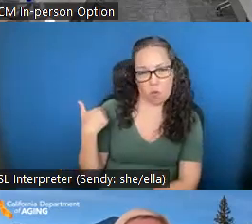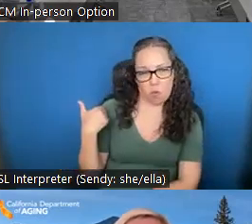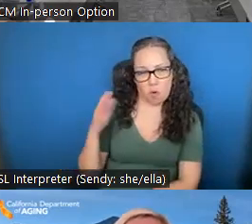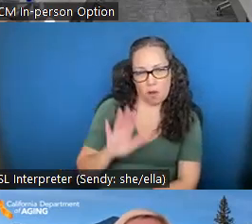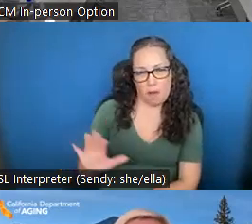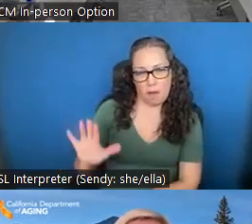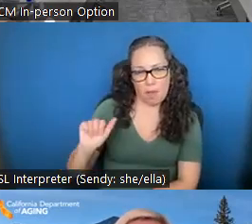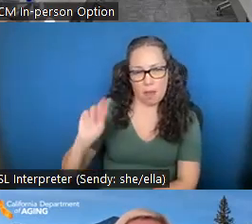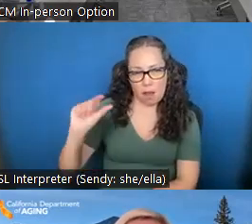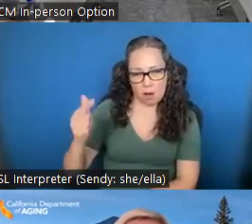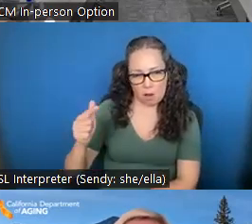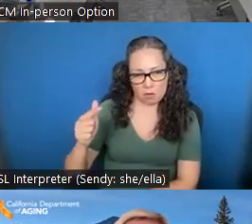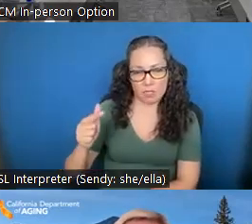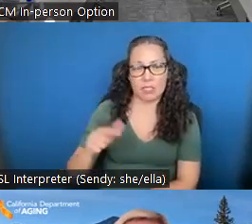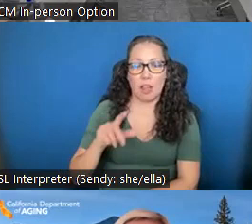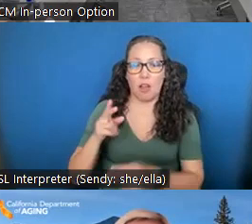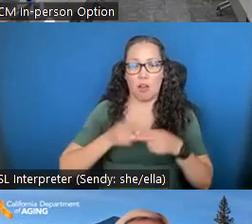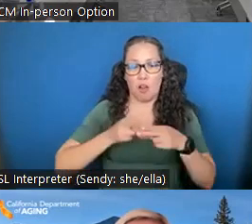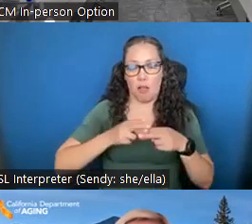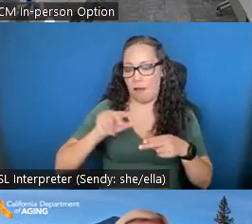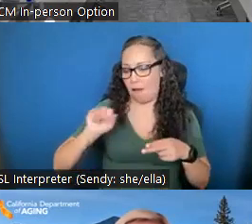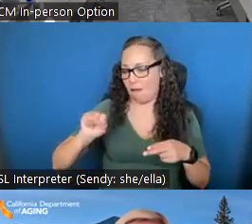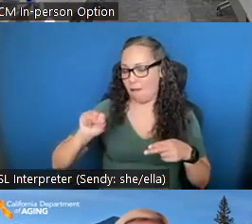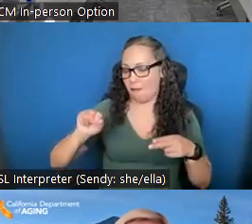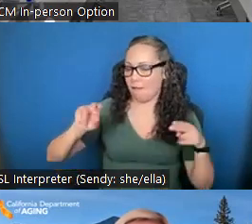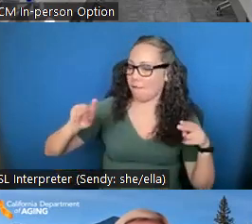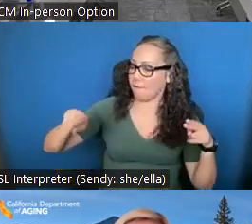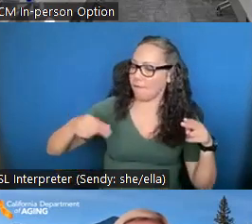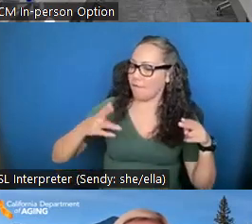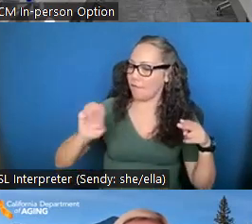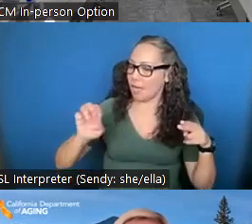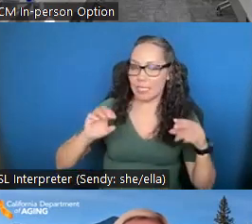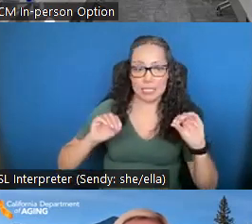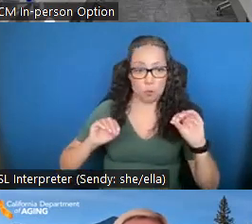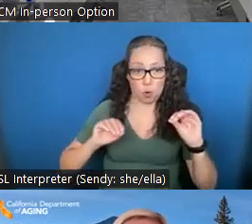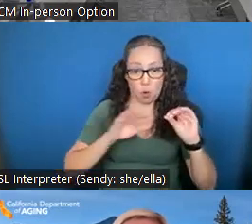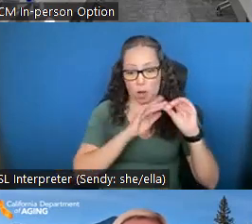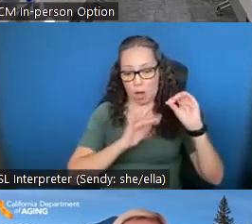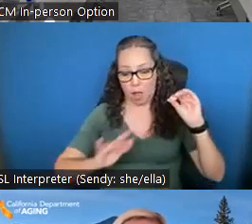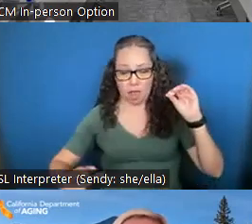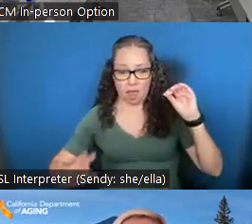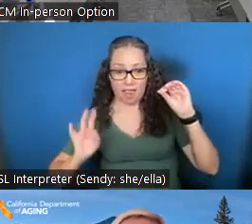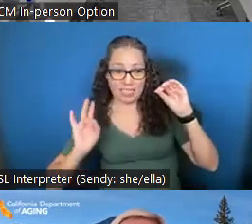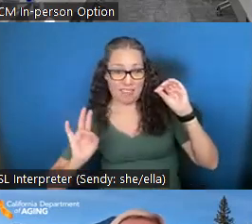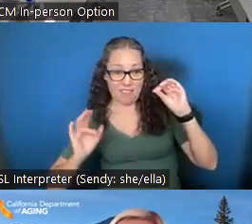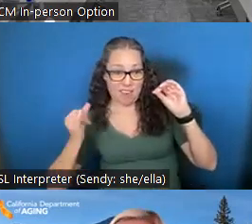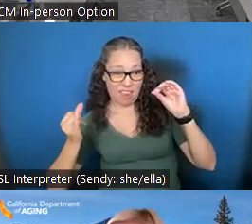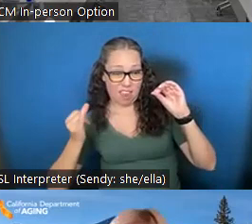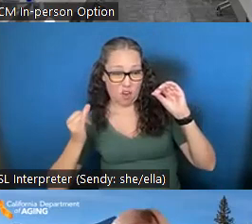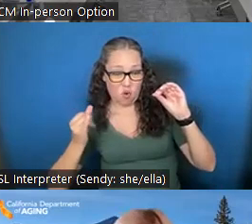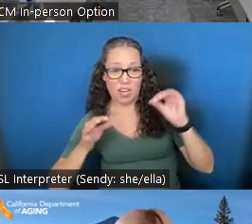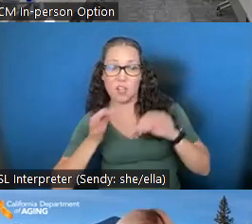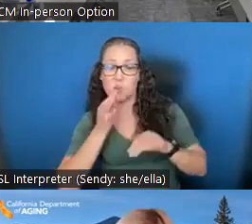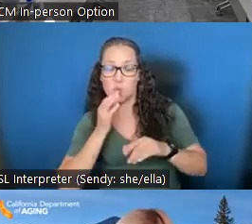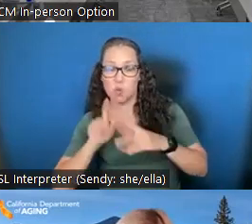phase zero we're now in Phase seven and um moving into phase eight for the month